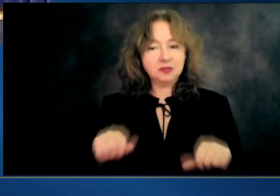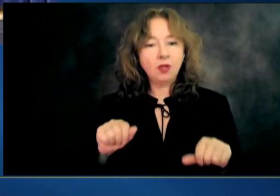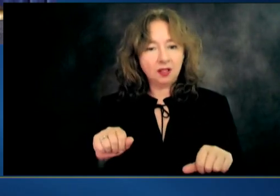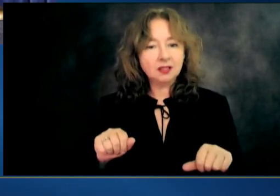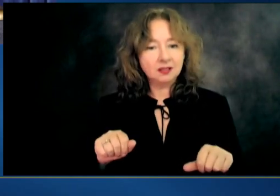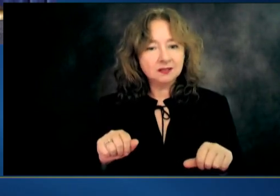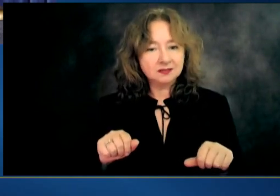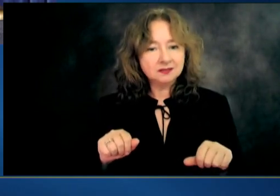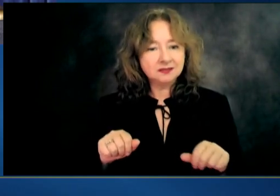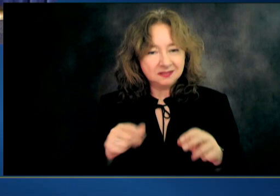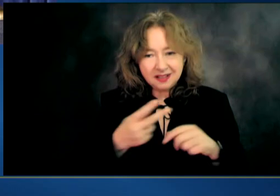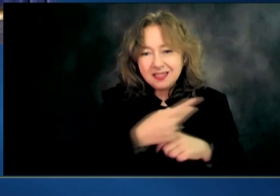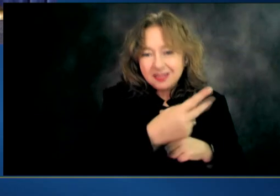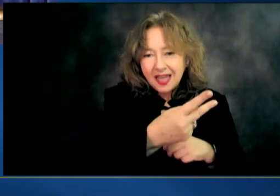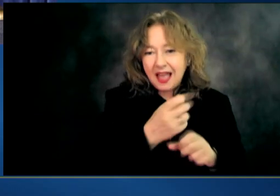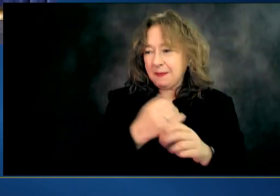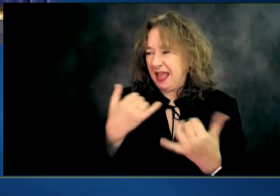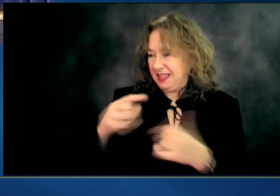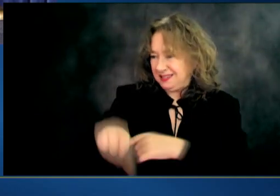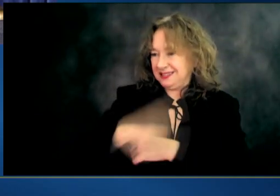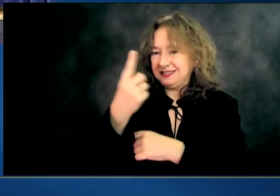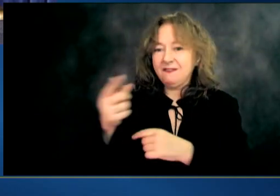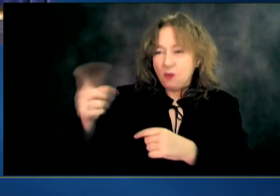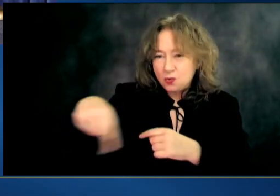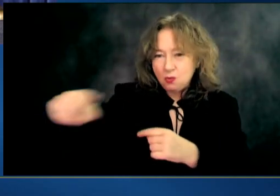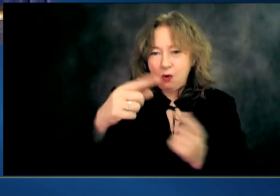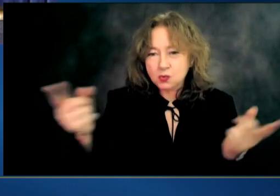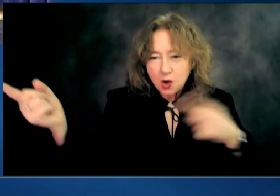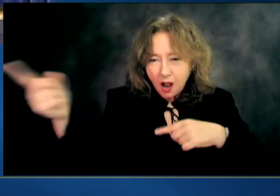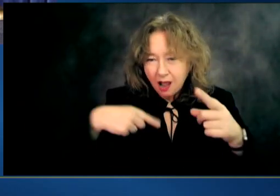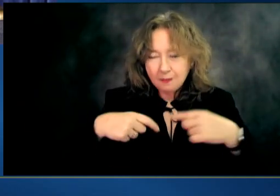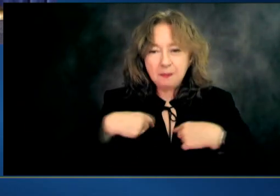out there and be warriors, and I want to make sure that I acknowledge them. And I don't know